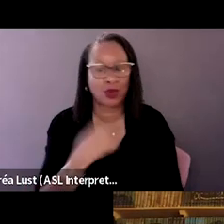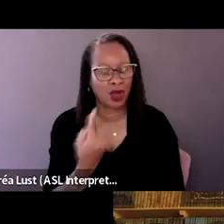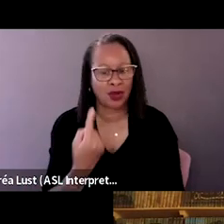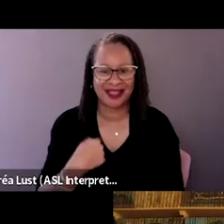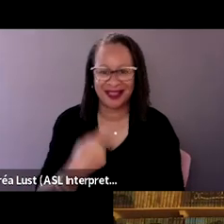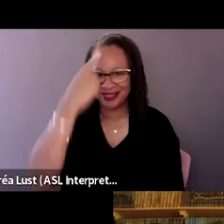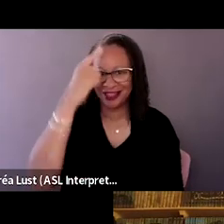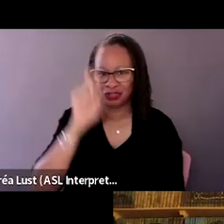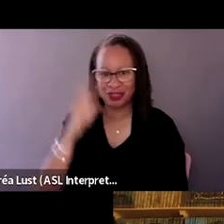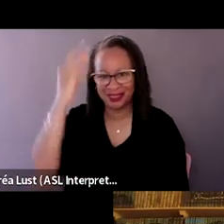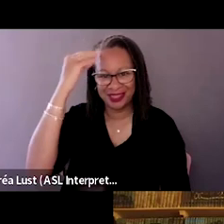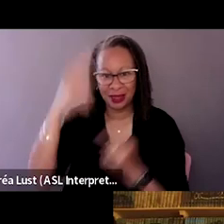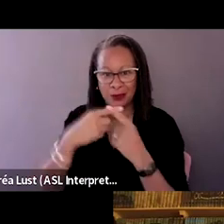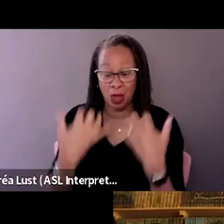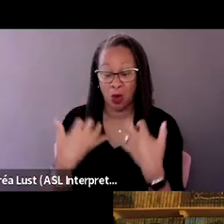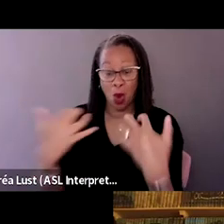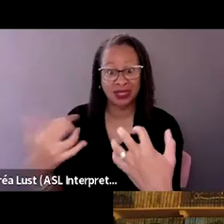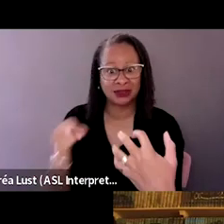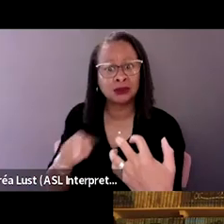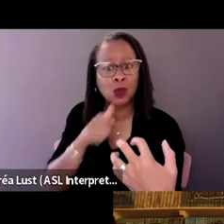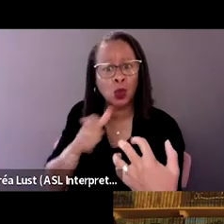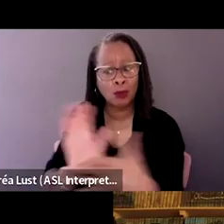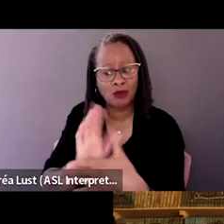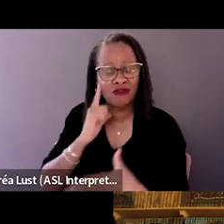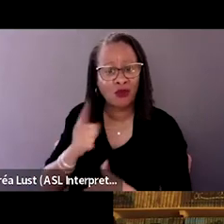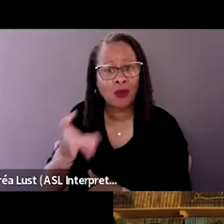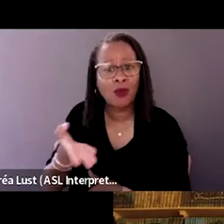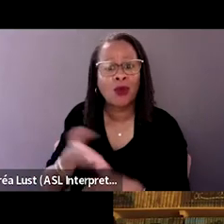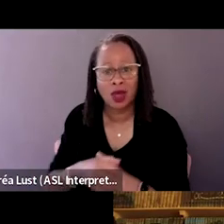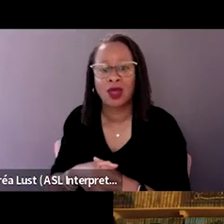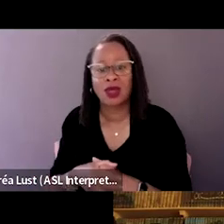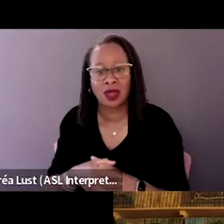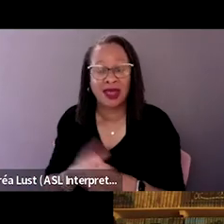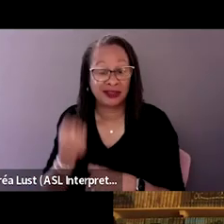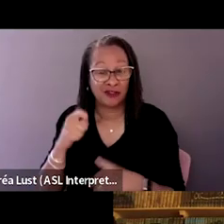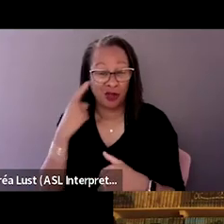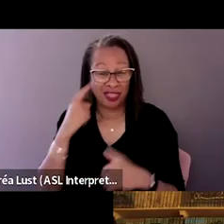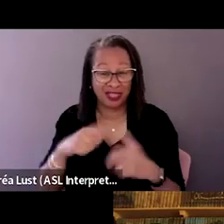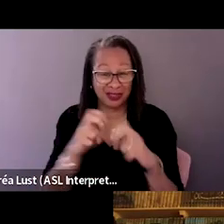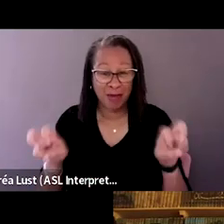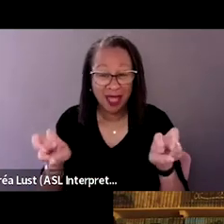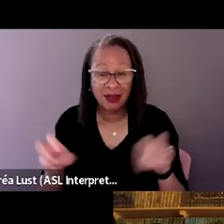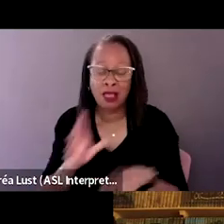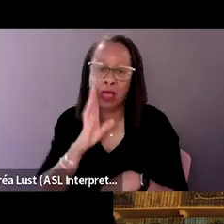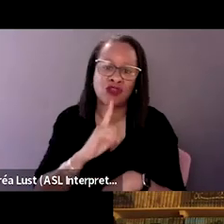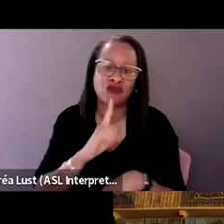should think about audiences. So, you know, I understand that for this panel it's gonna be really helpful.